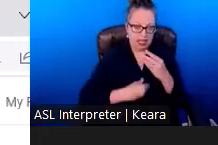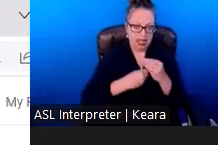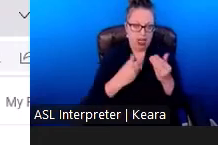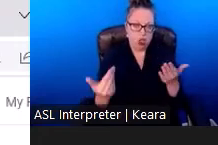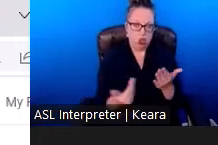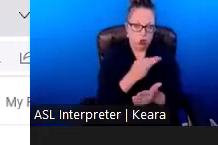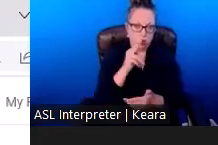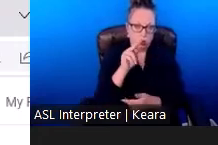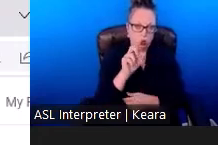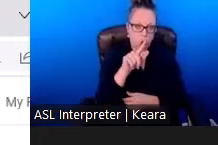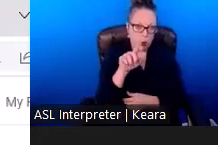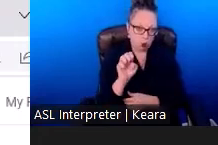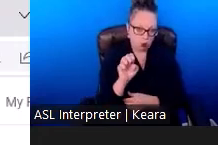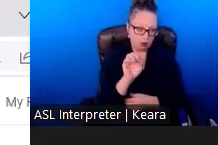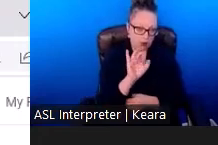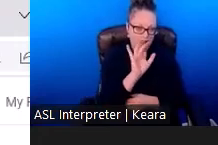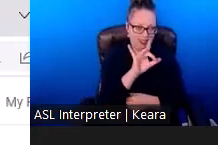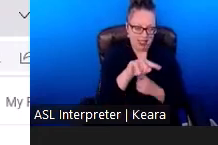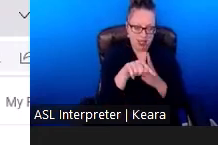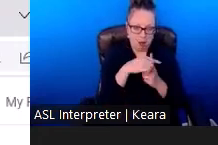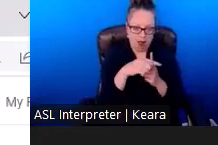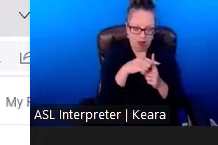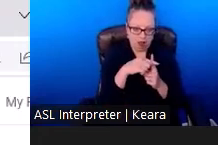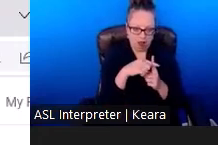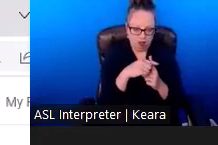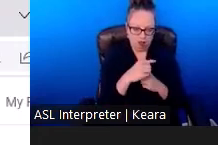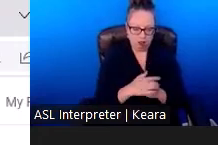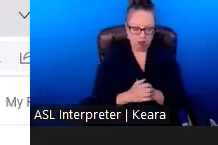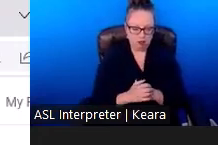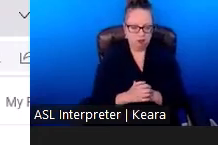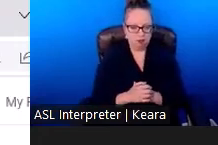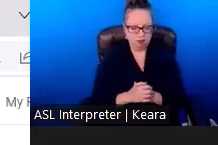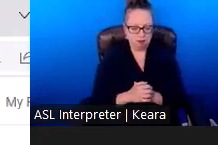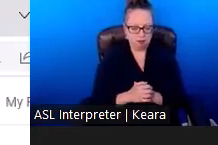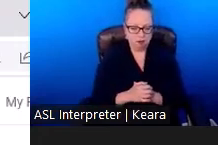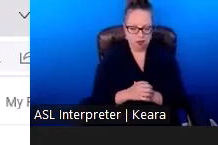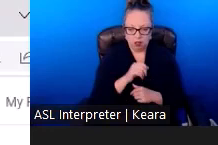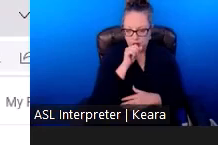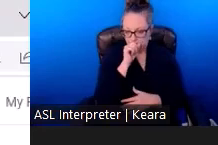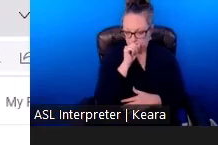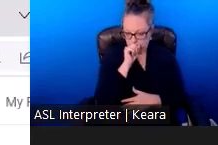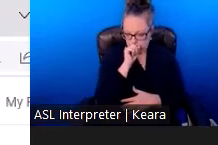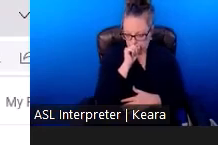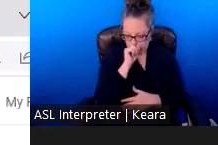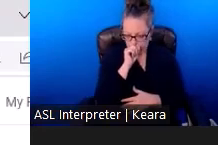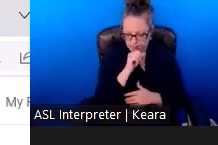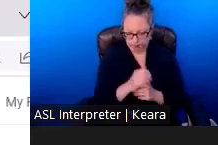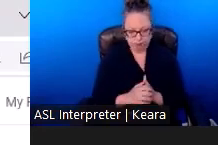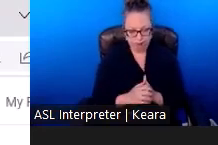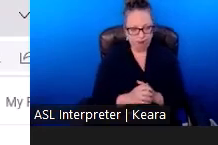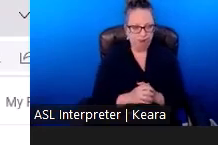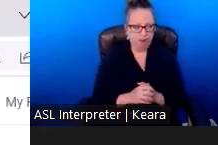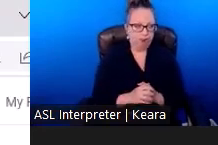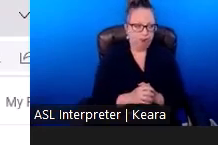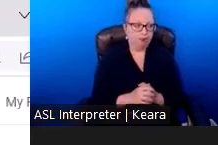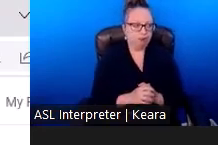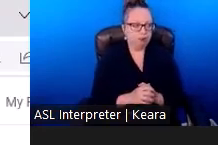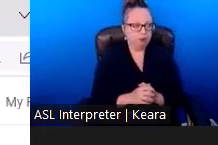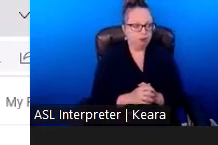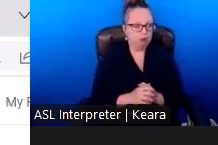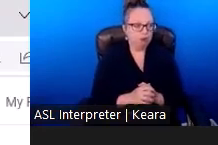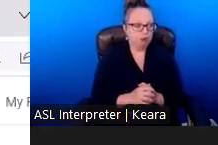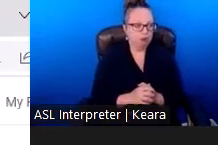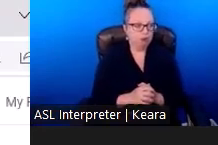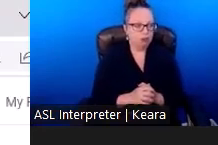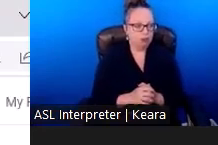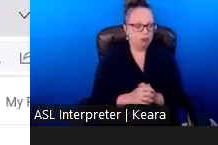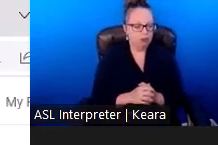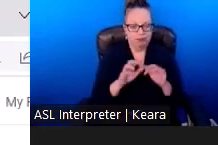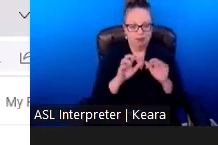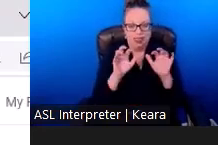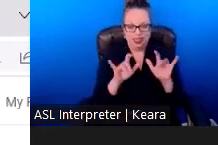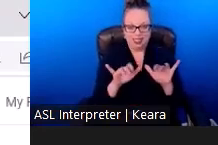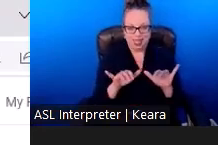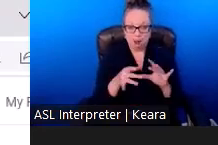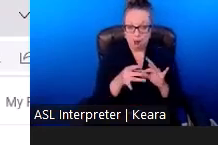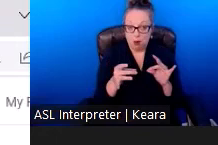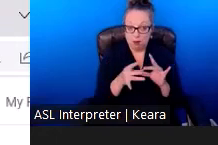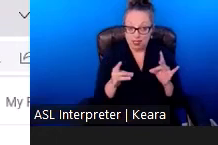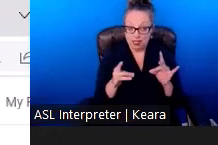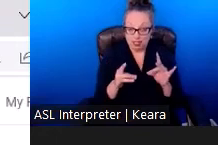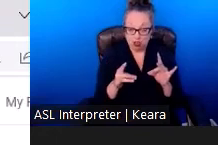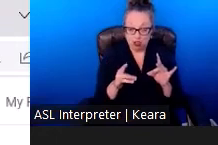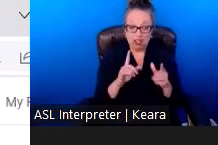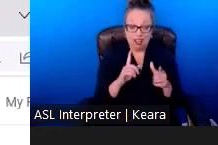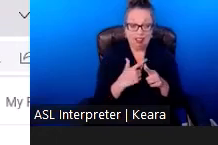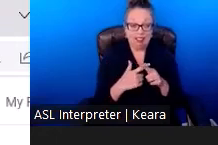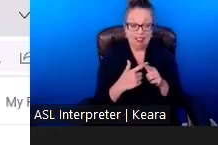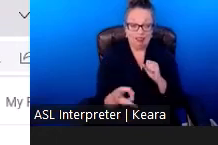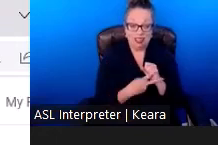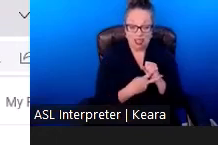button with the plus sign. Write a message to Mid Atlantic Arts and click save to share